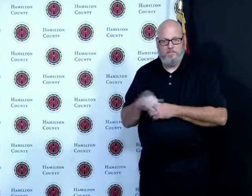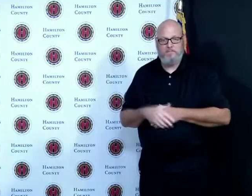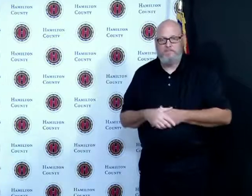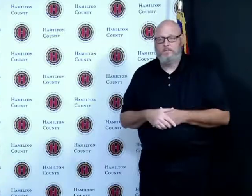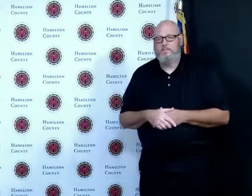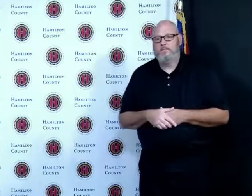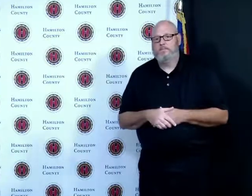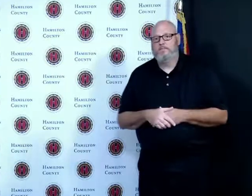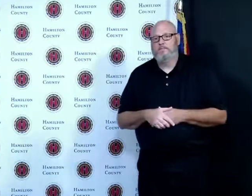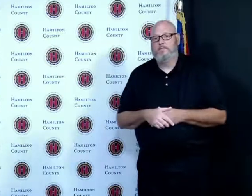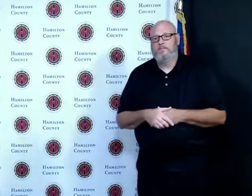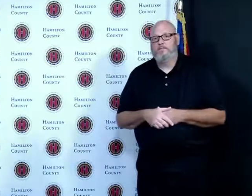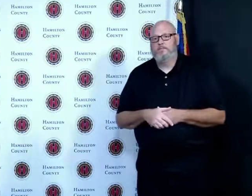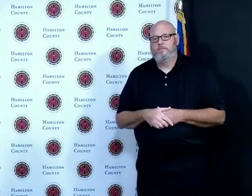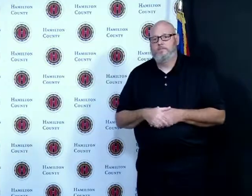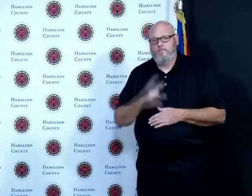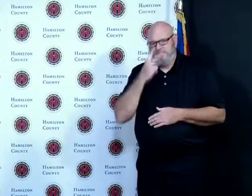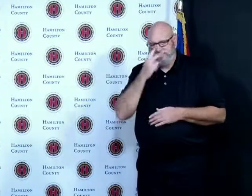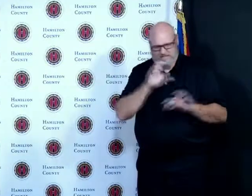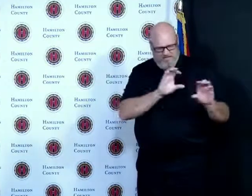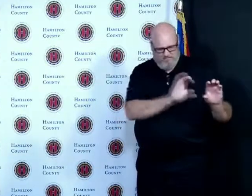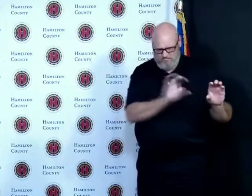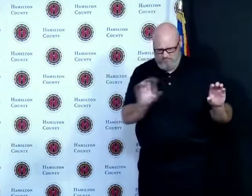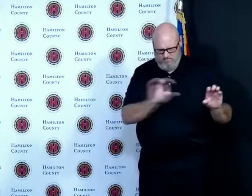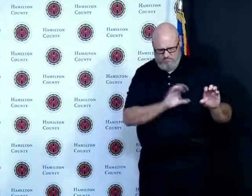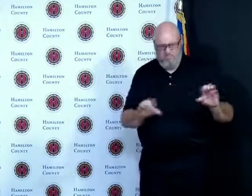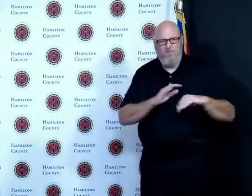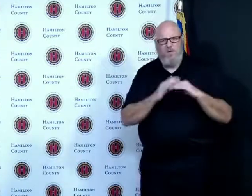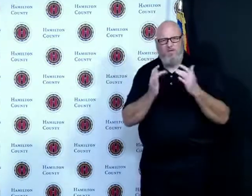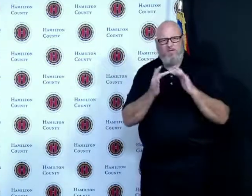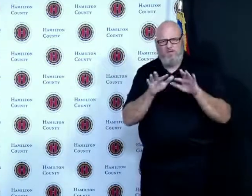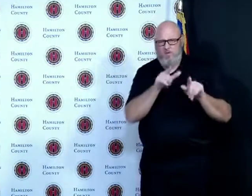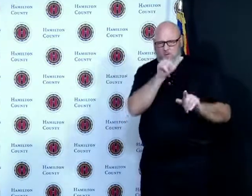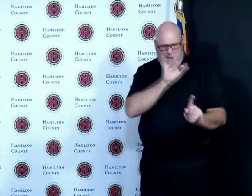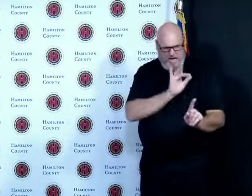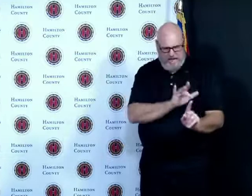public health systems that are getting doses include including Norwood and Springdale